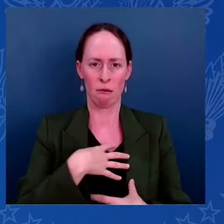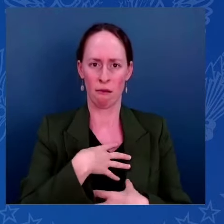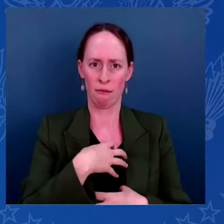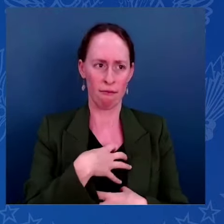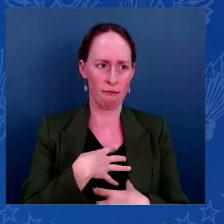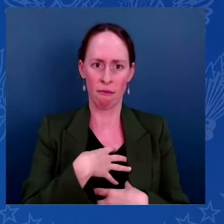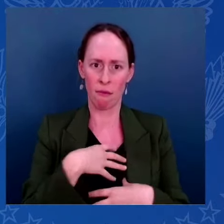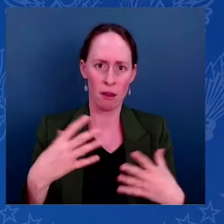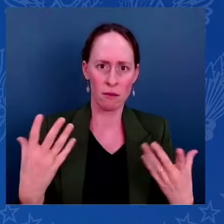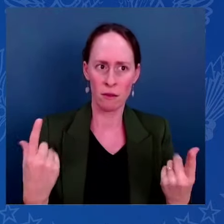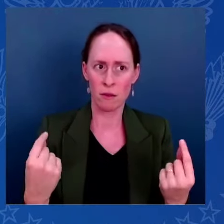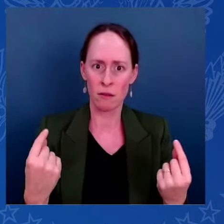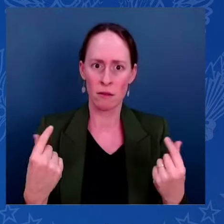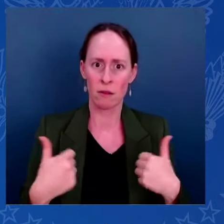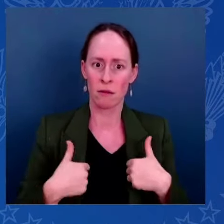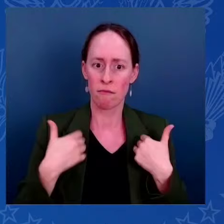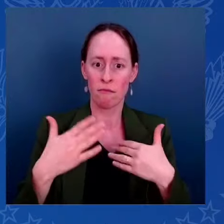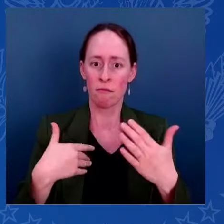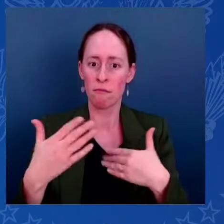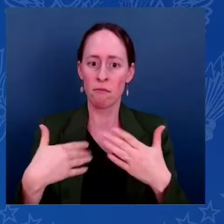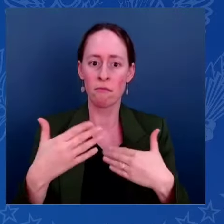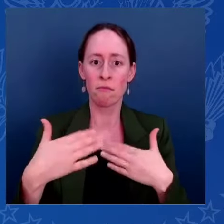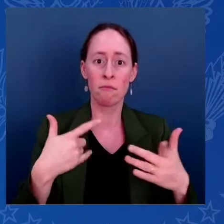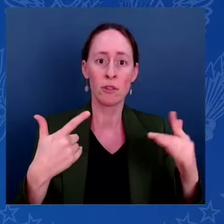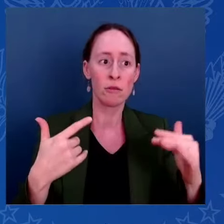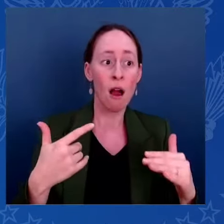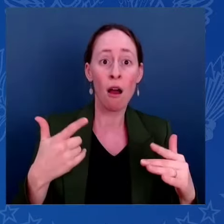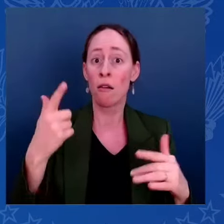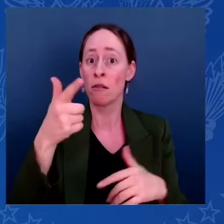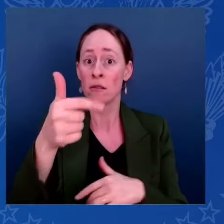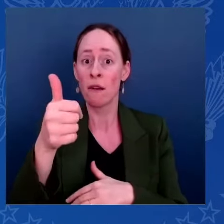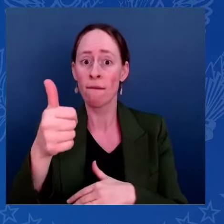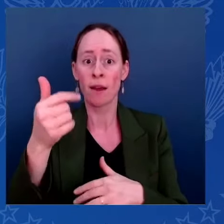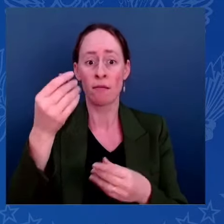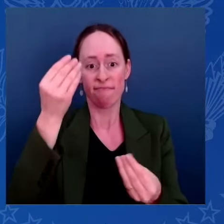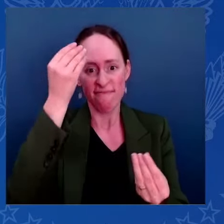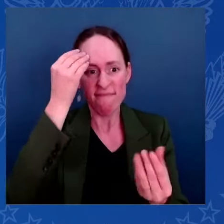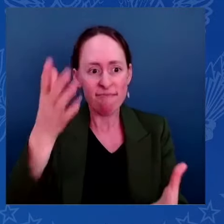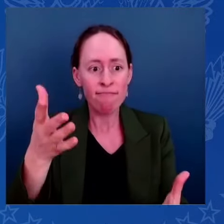and you get a diagnosis of cancer. How many of you've heard that when you walked in the --